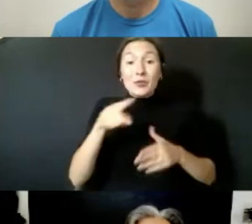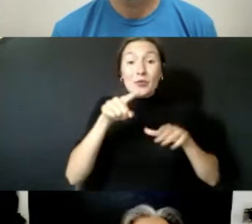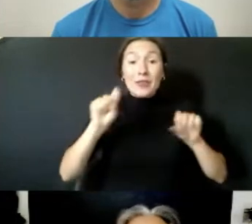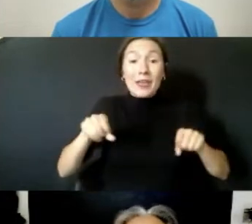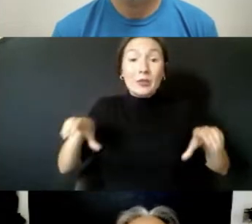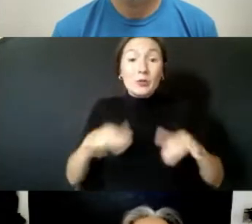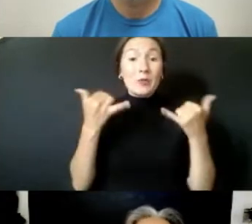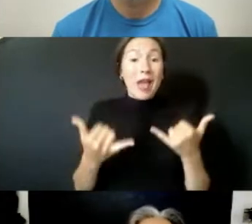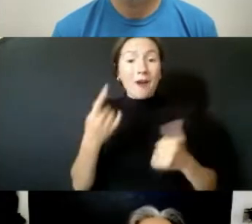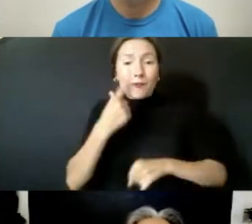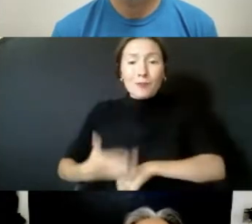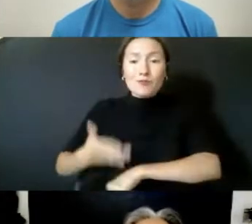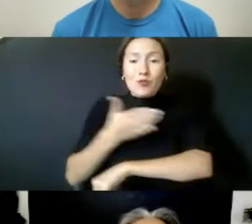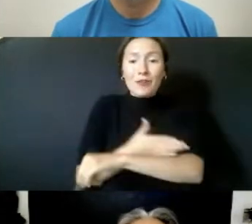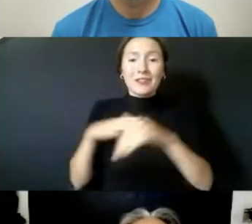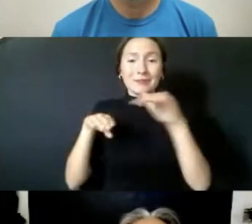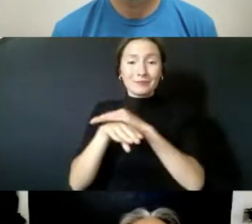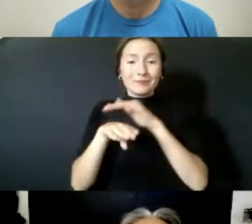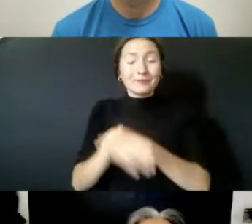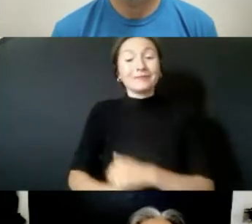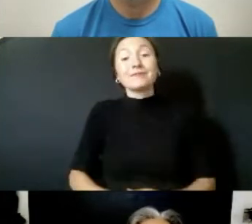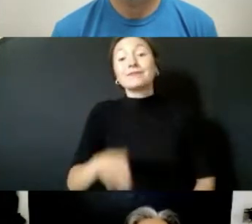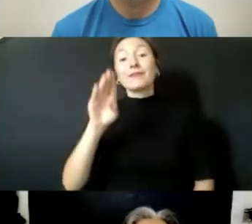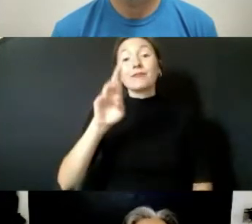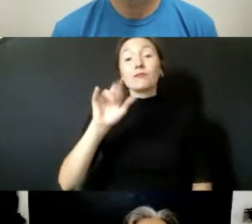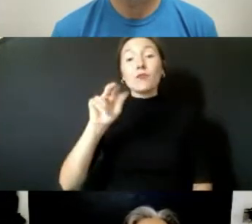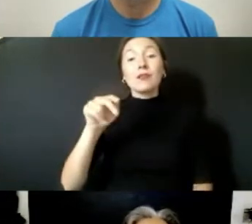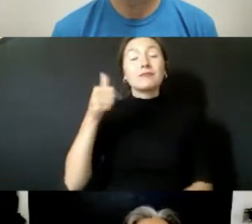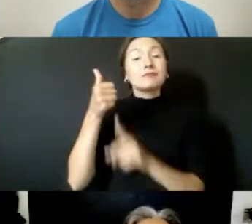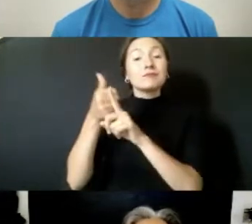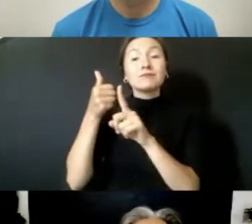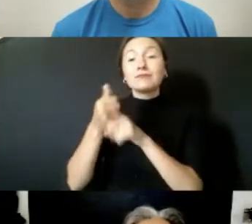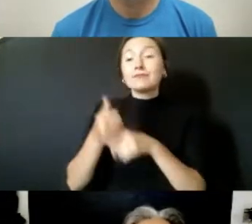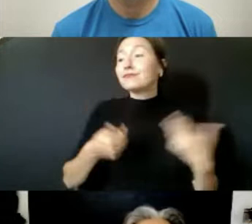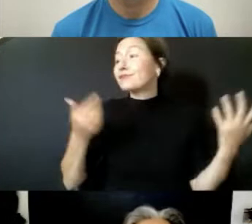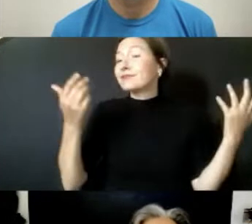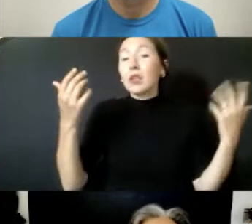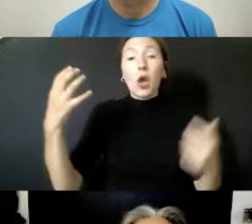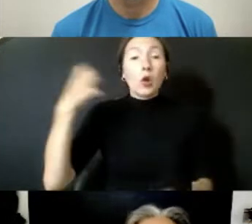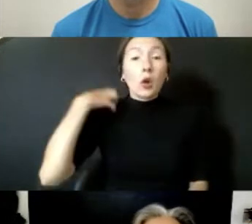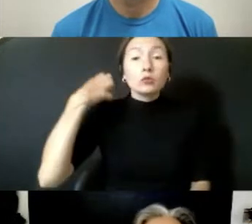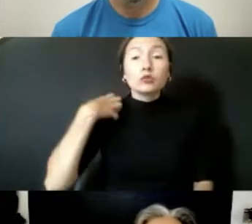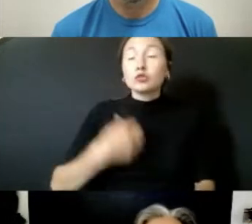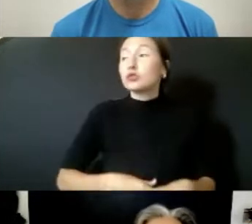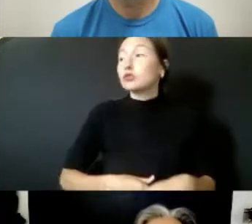entrepreneur a coach a generalist um working for is it the learning ninjas i believe yes